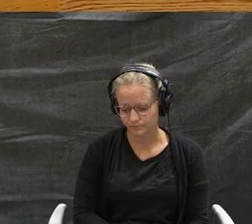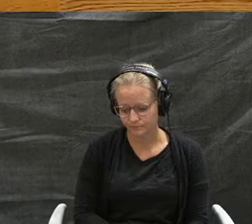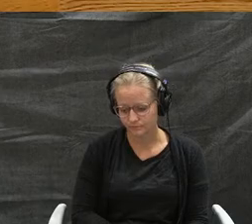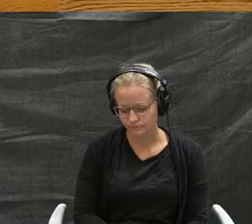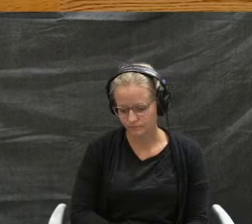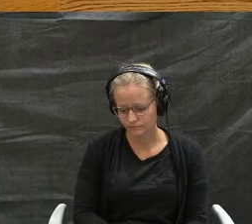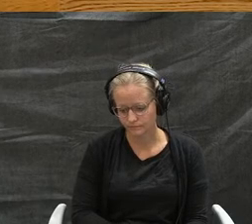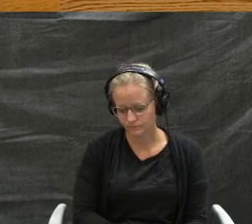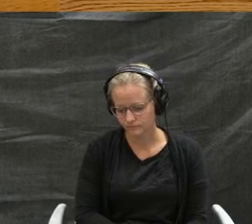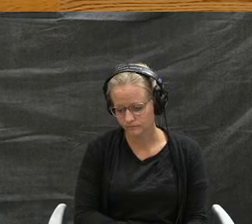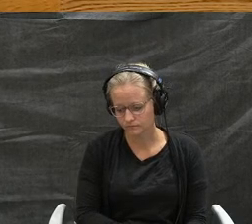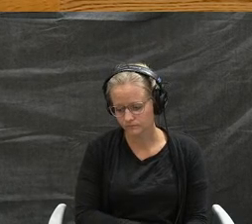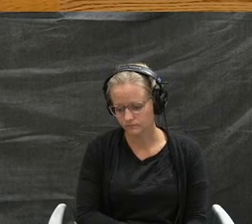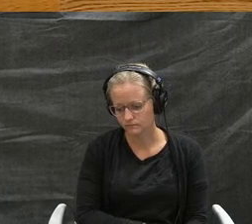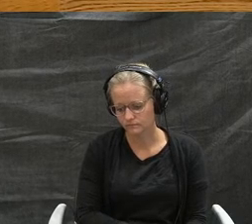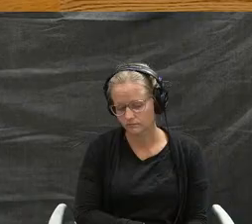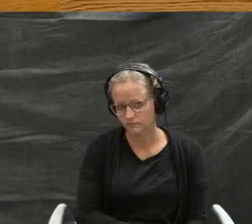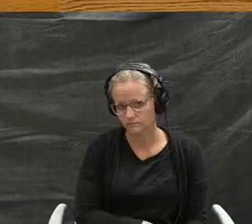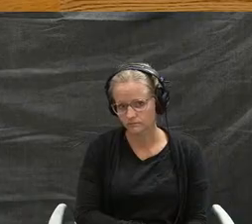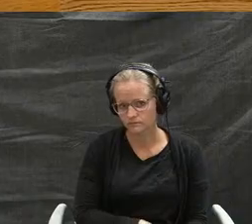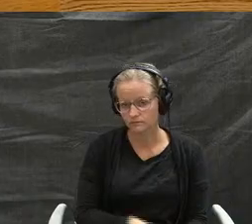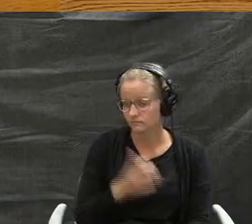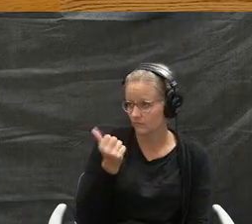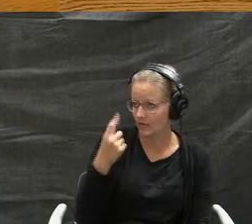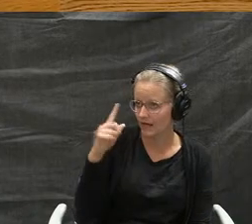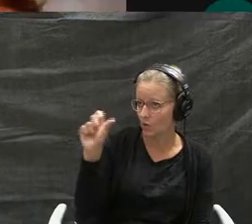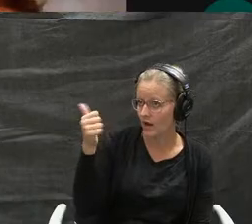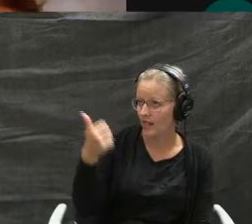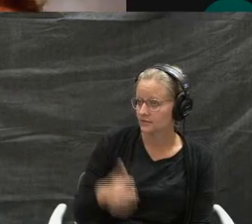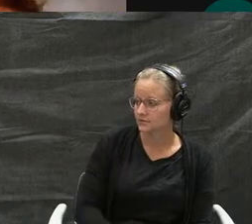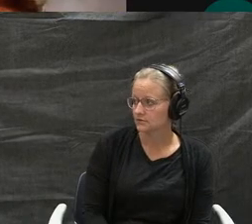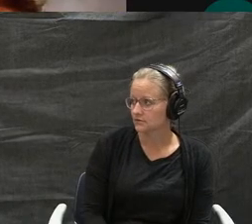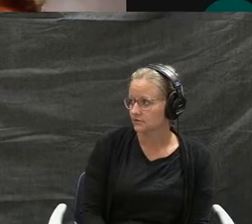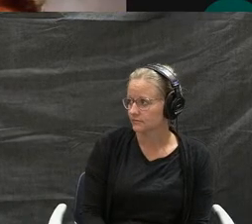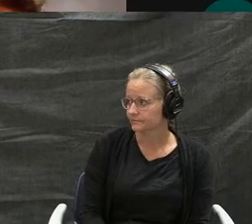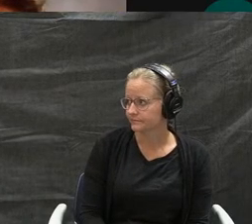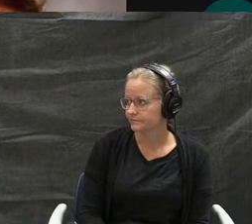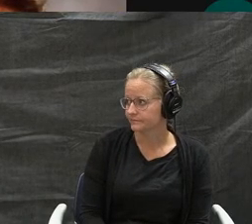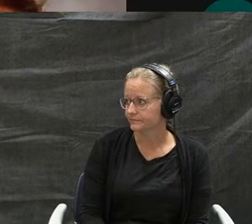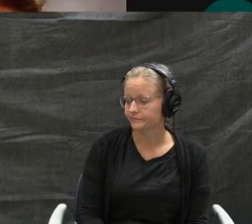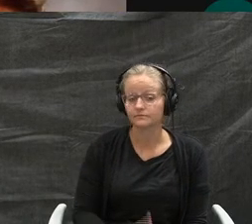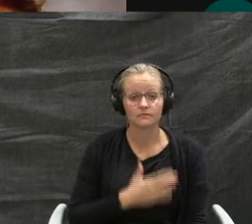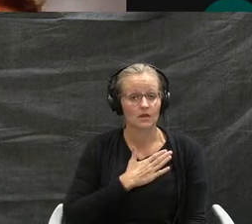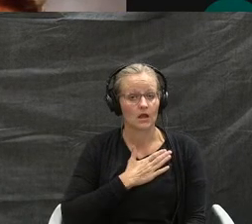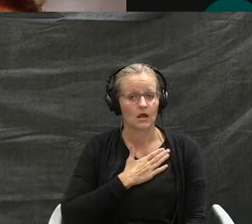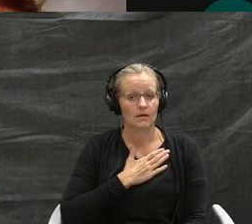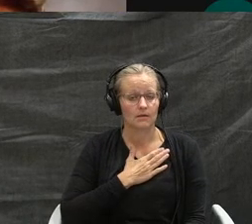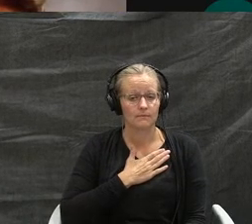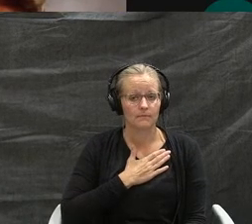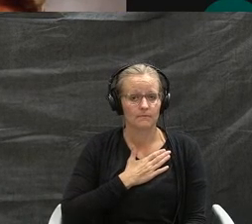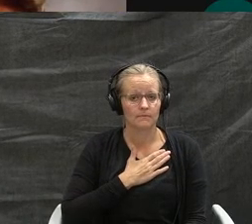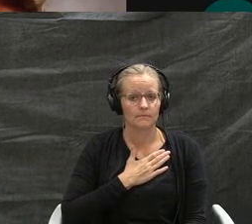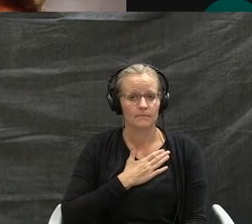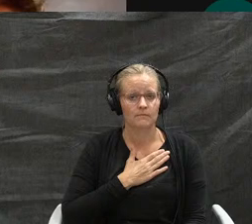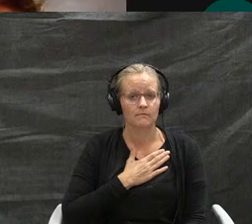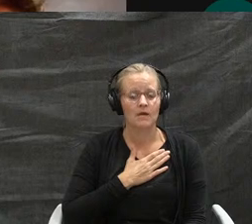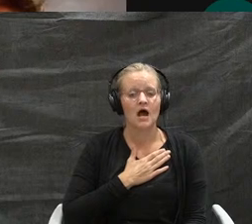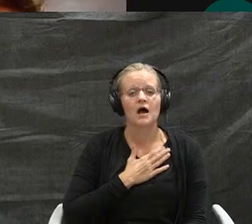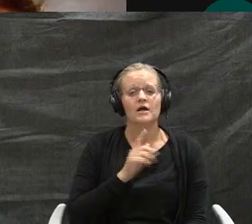Anybody else have a question, Lisa? My question is around um, communication. As you know,